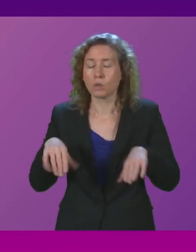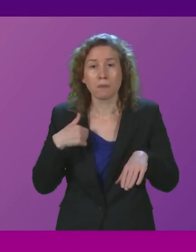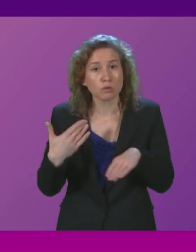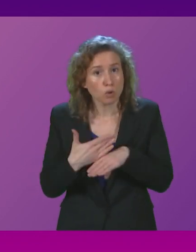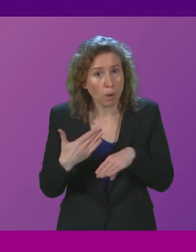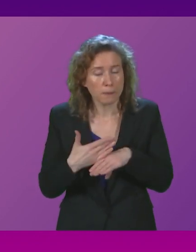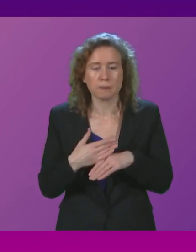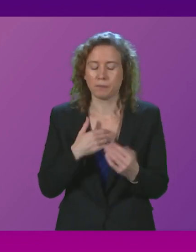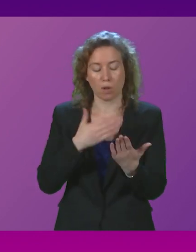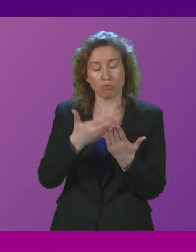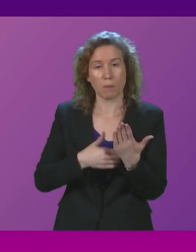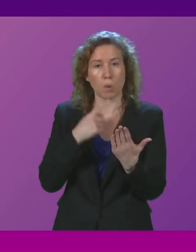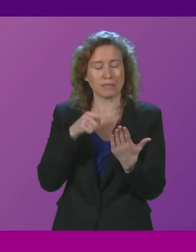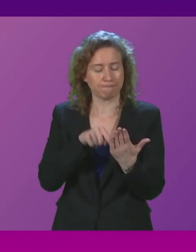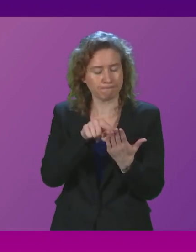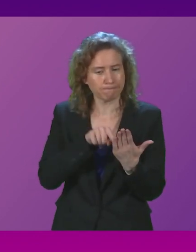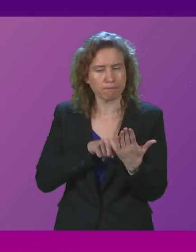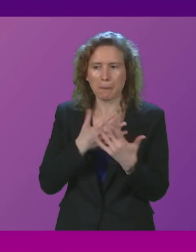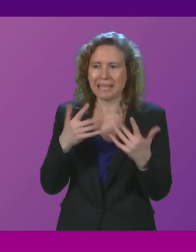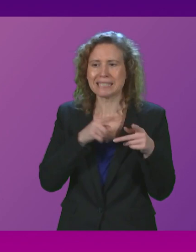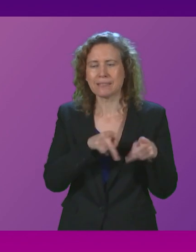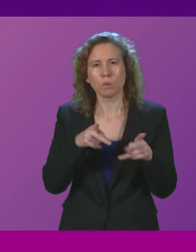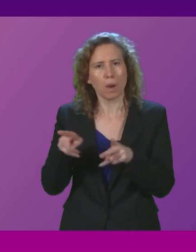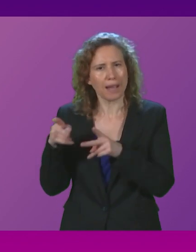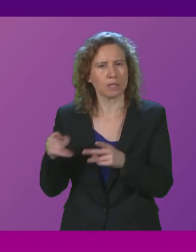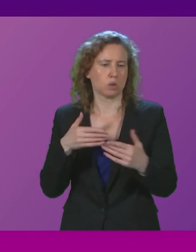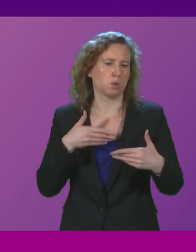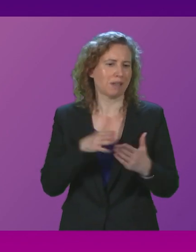The report suggests many ways to tackle child poverty including, crucially, employability